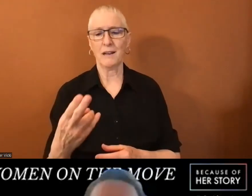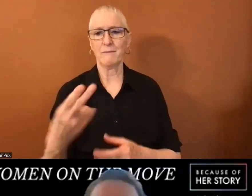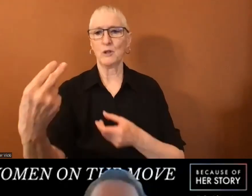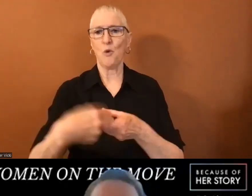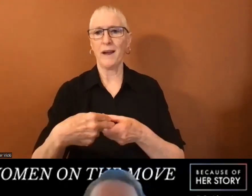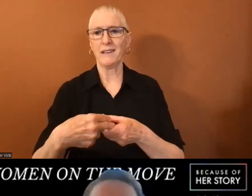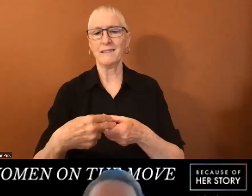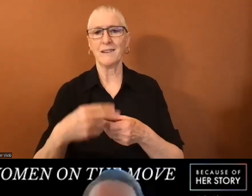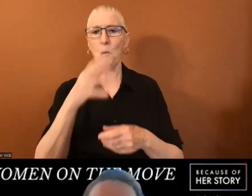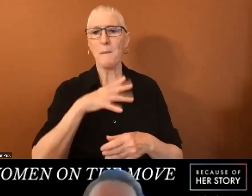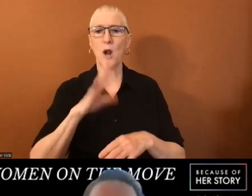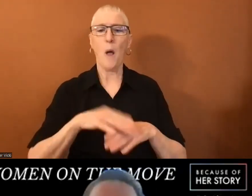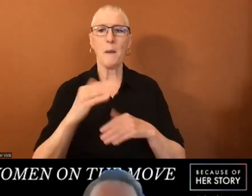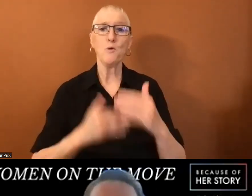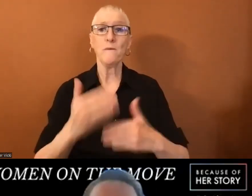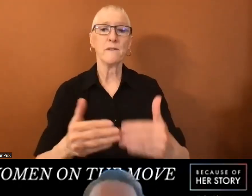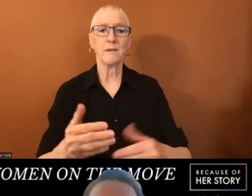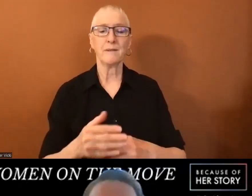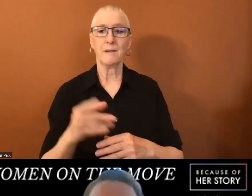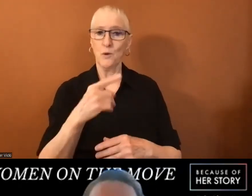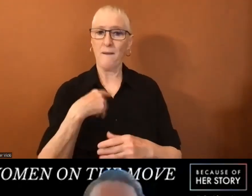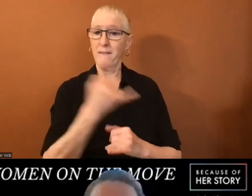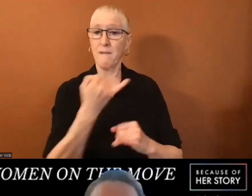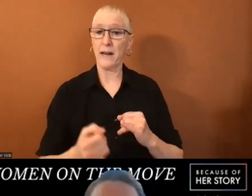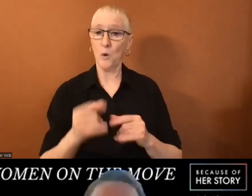on Women on the Move! Do you guys have any final words for our viewers today?